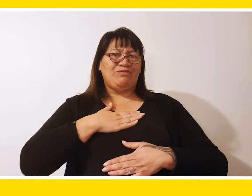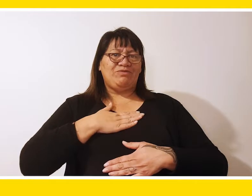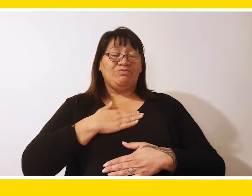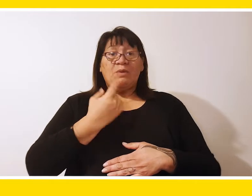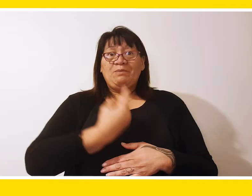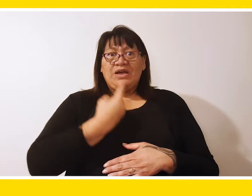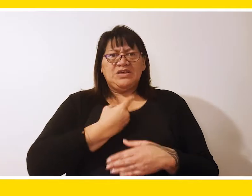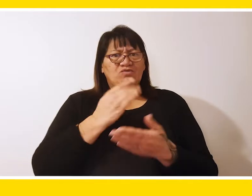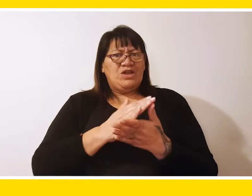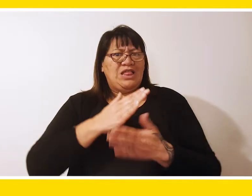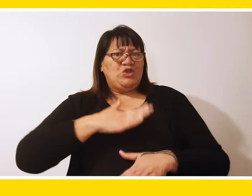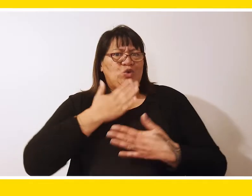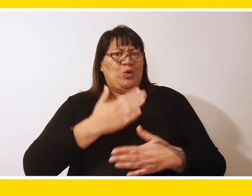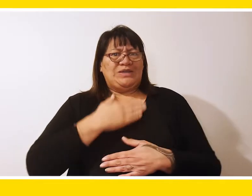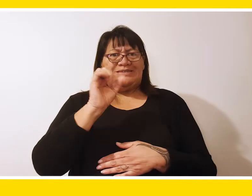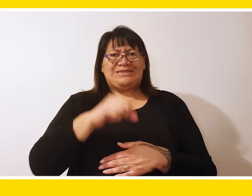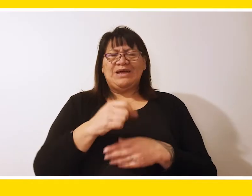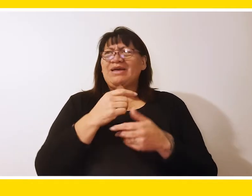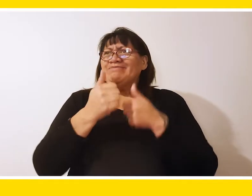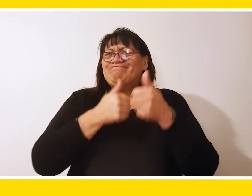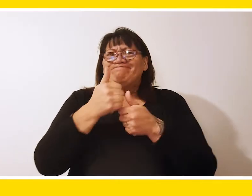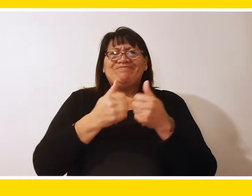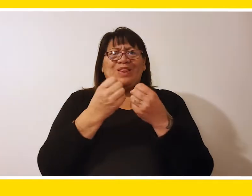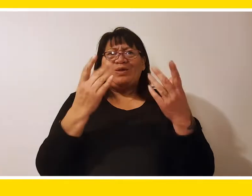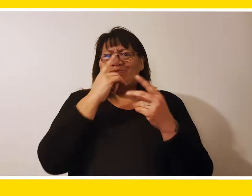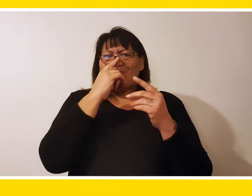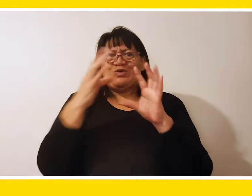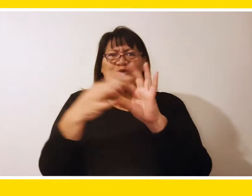I'm certainly enjoying the opportunity, and I'm delighted that so many people are joining us.